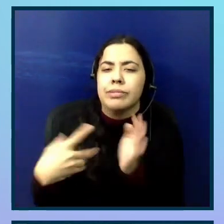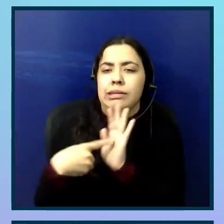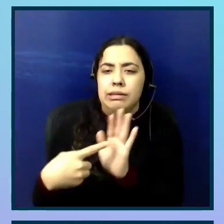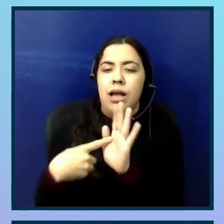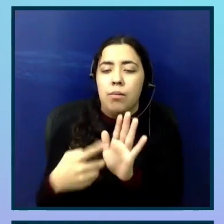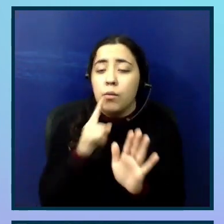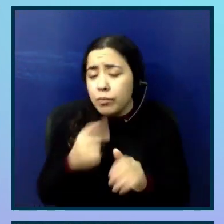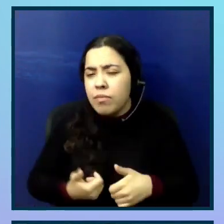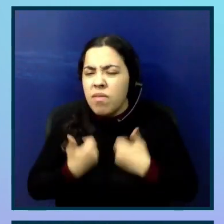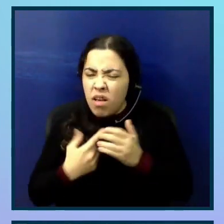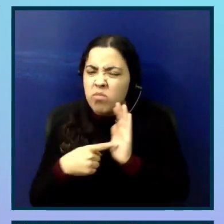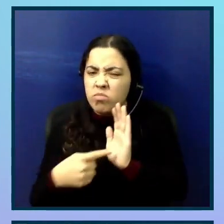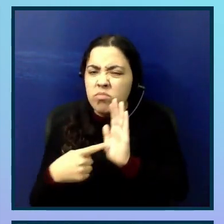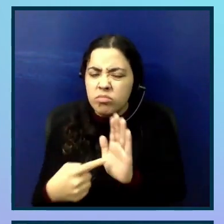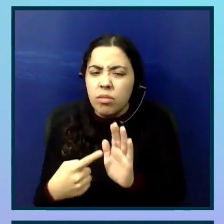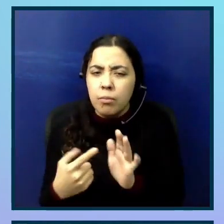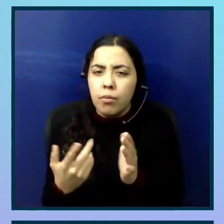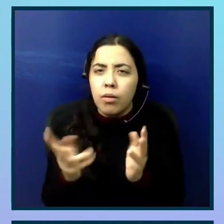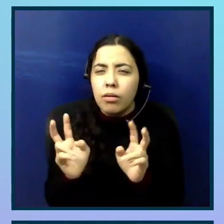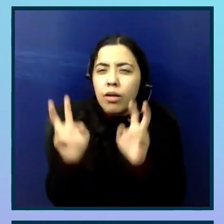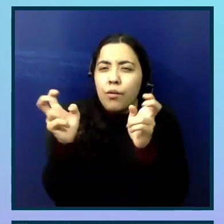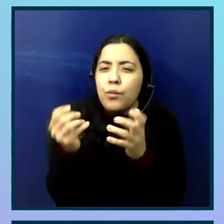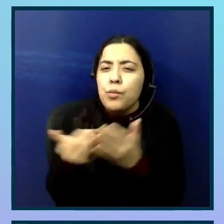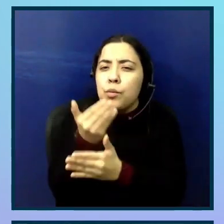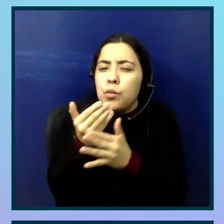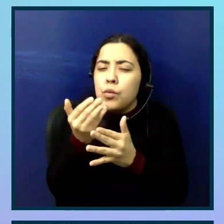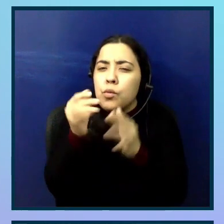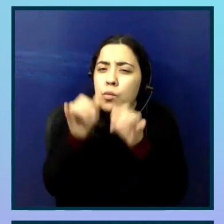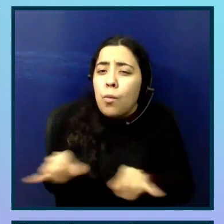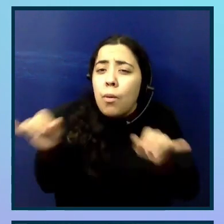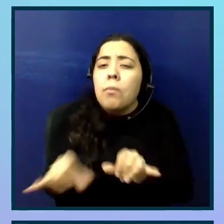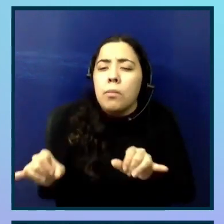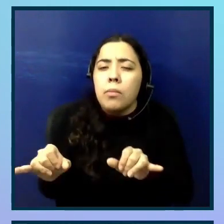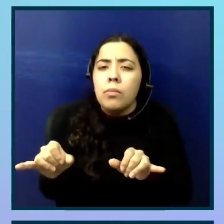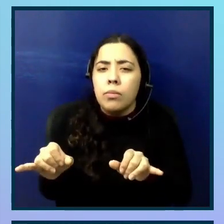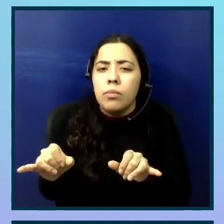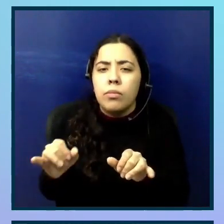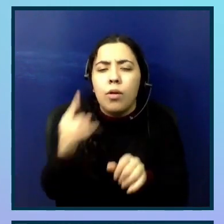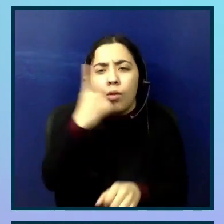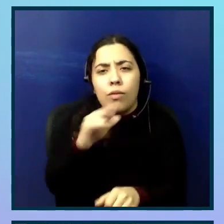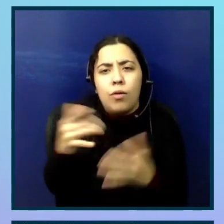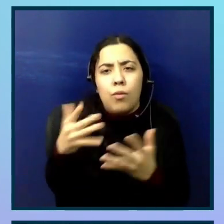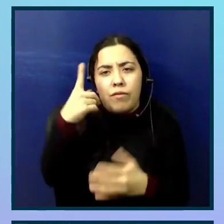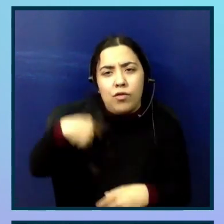of how this new normal played out in practice for us. And I'm gonna highlight a feature